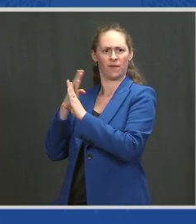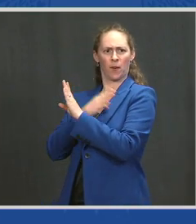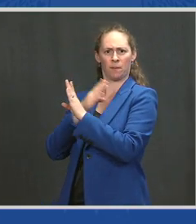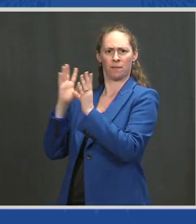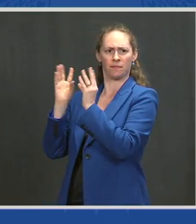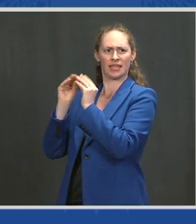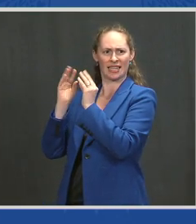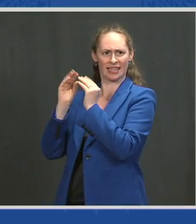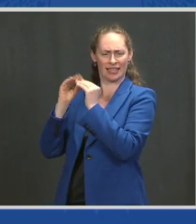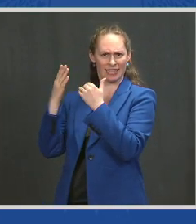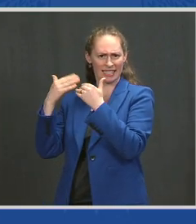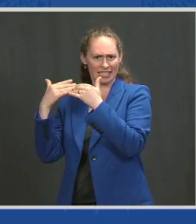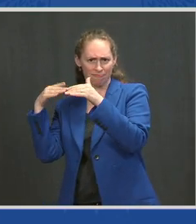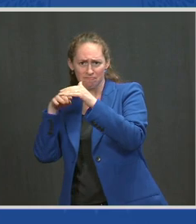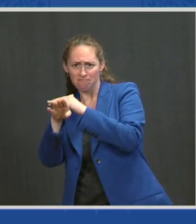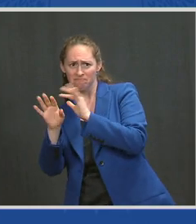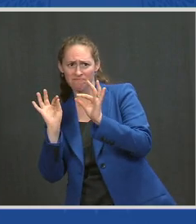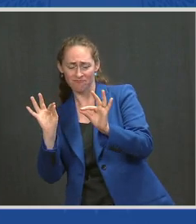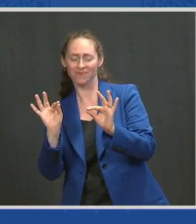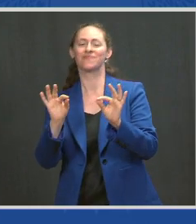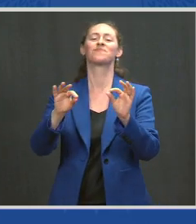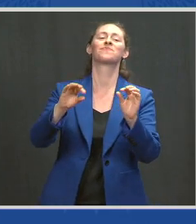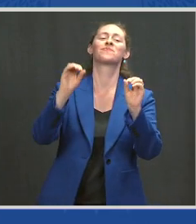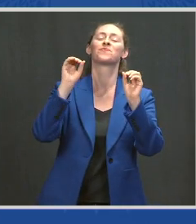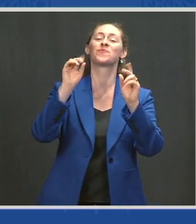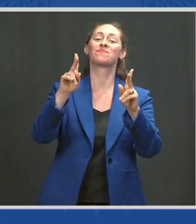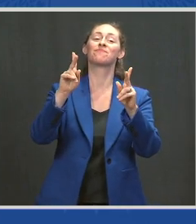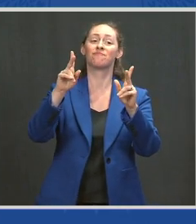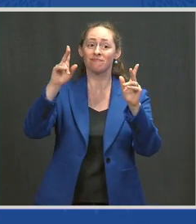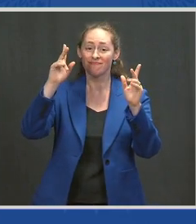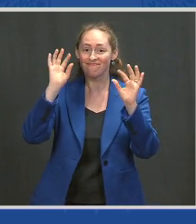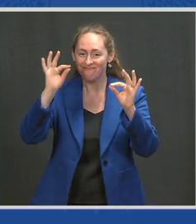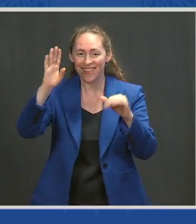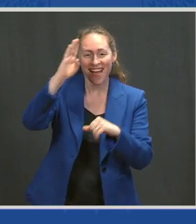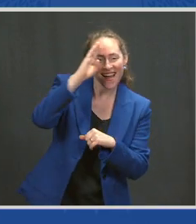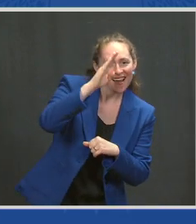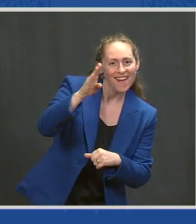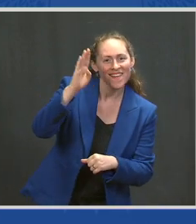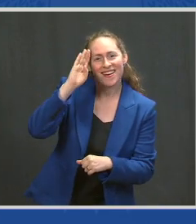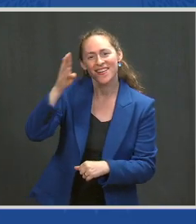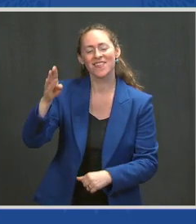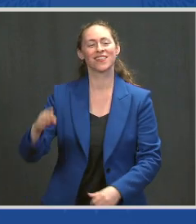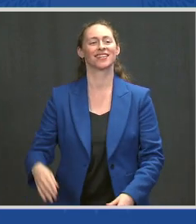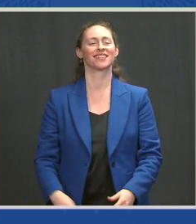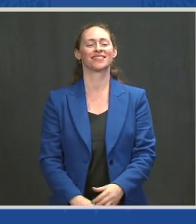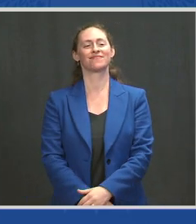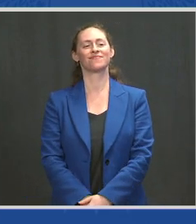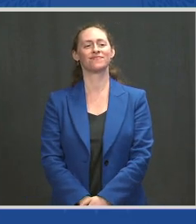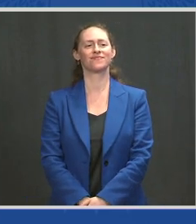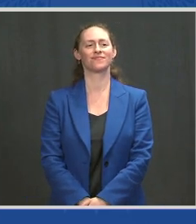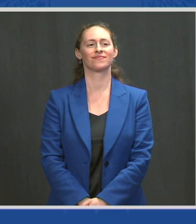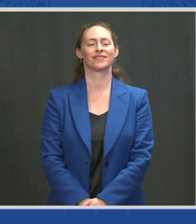Anyway, hello, everyone. Well, I've just finished the --